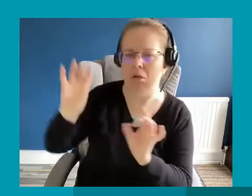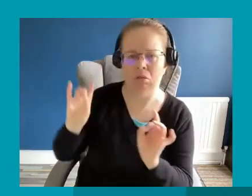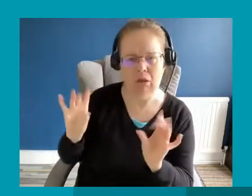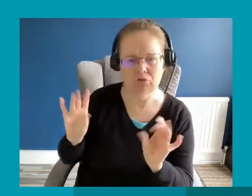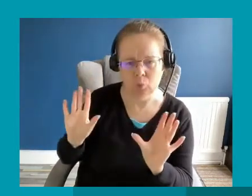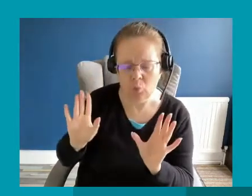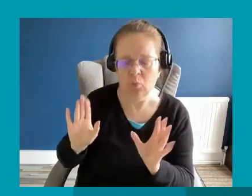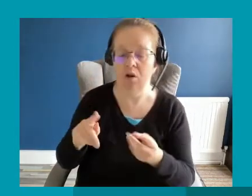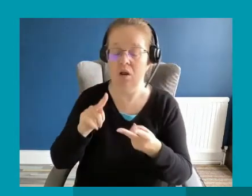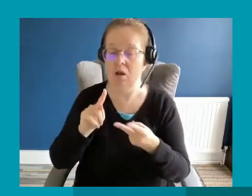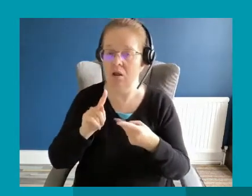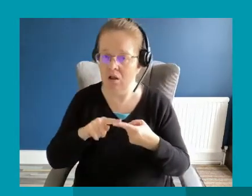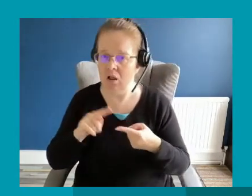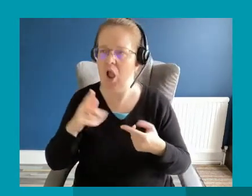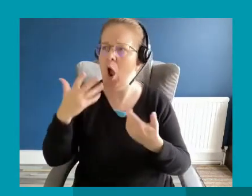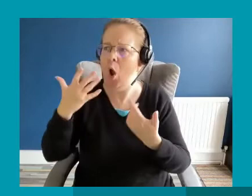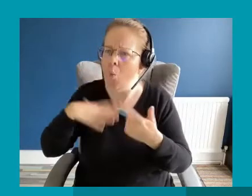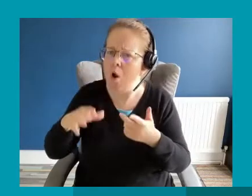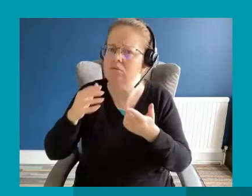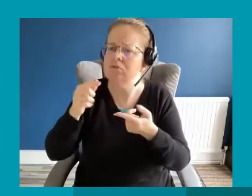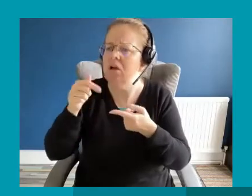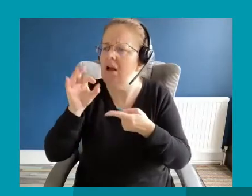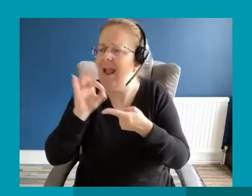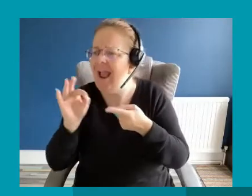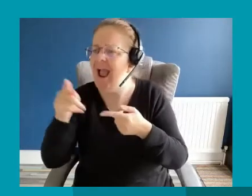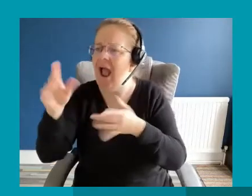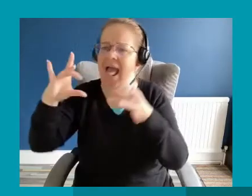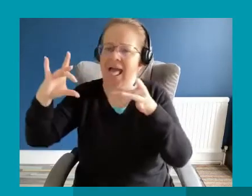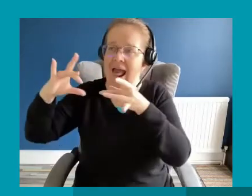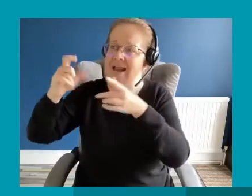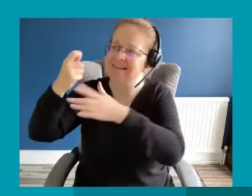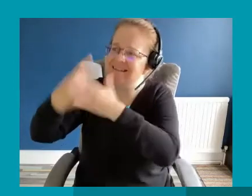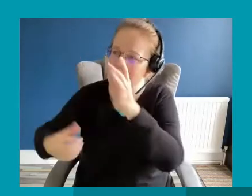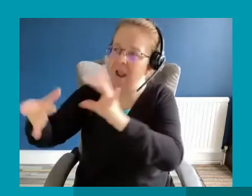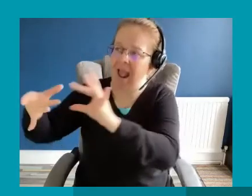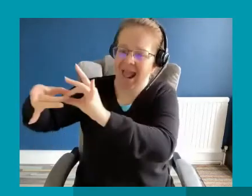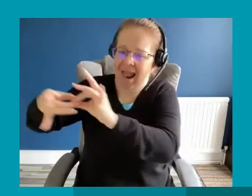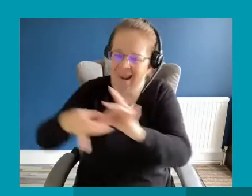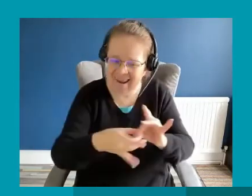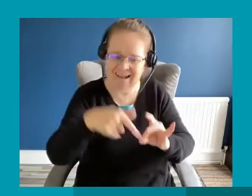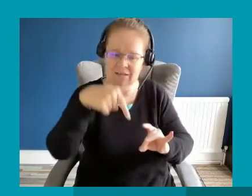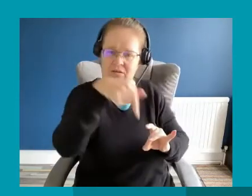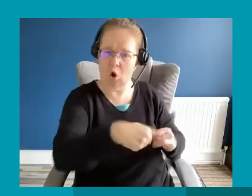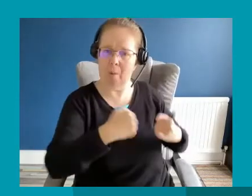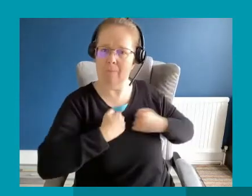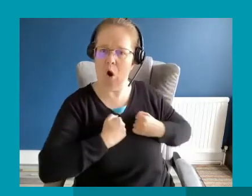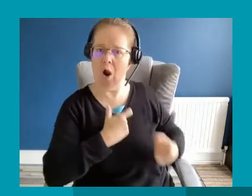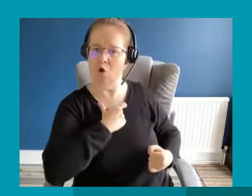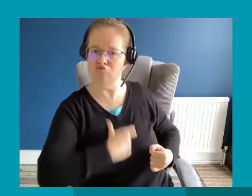but you want to provide details and information about your disability as it applies to that